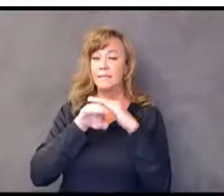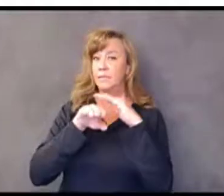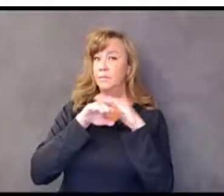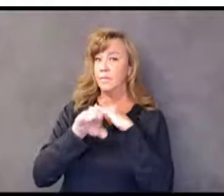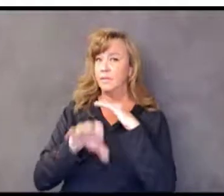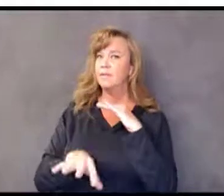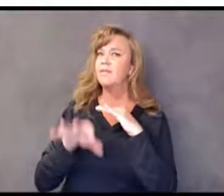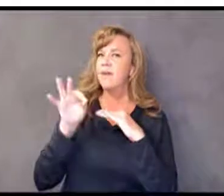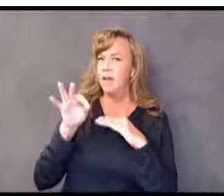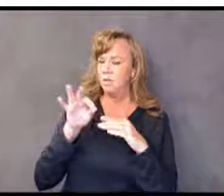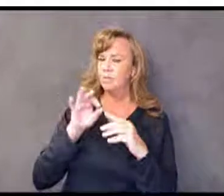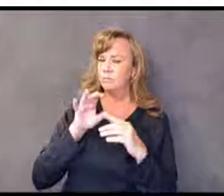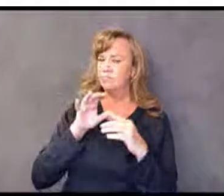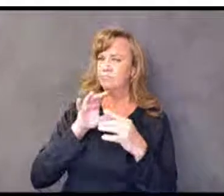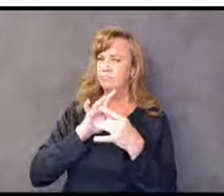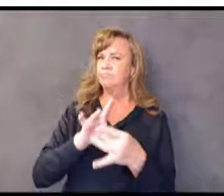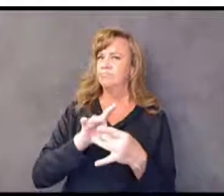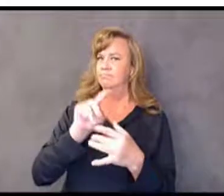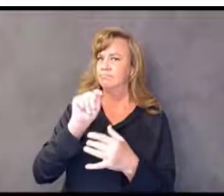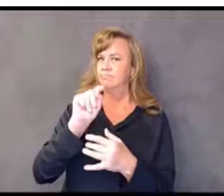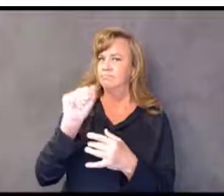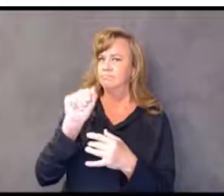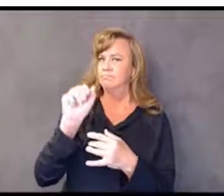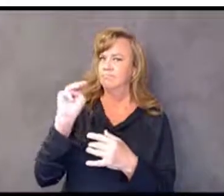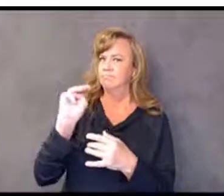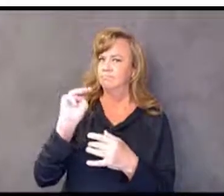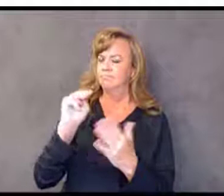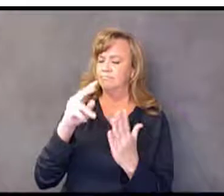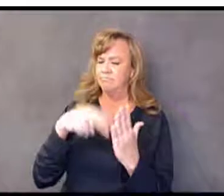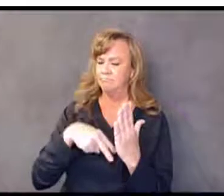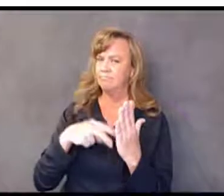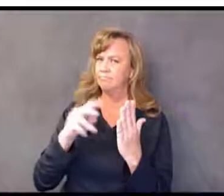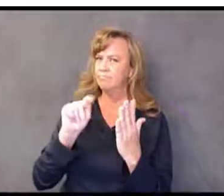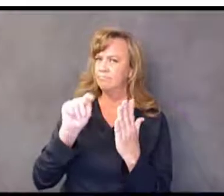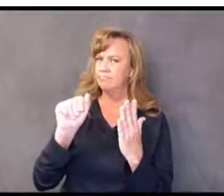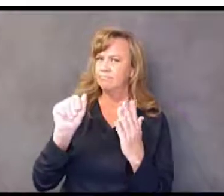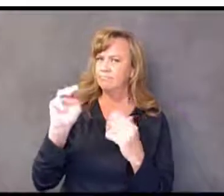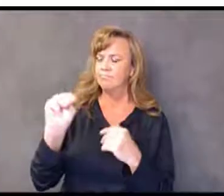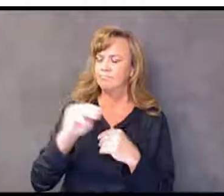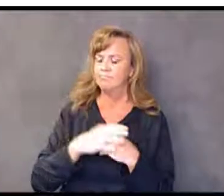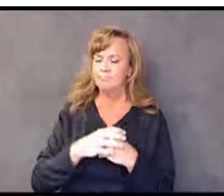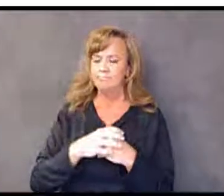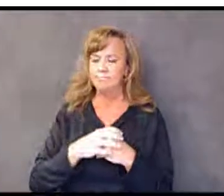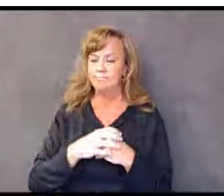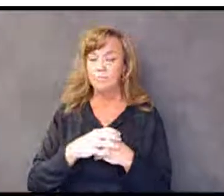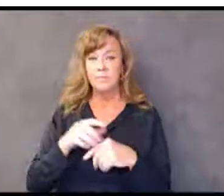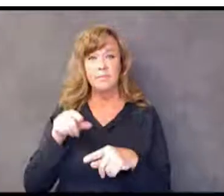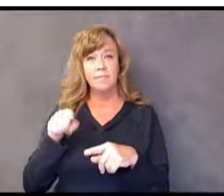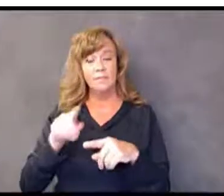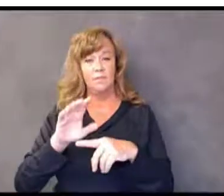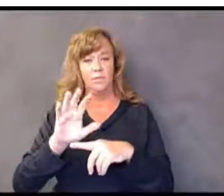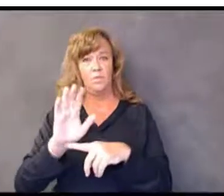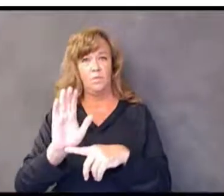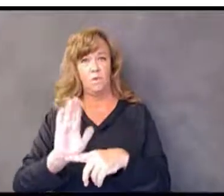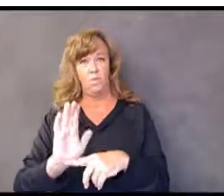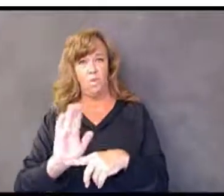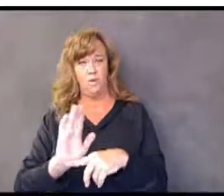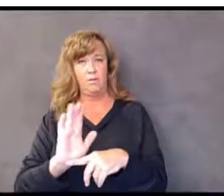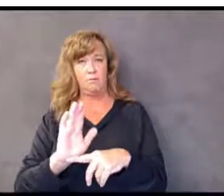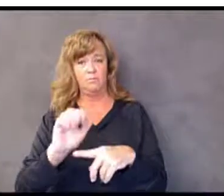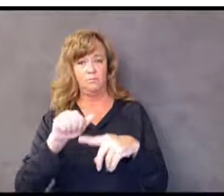A recorded IRI Accessibility Training is also available on the assessment webpage and outlines